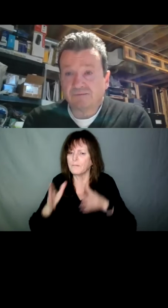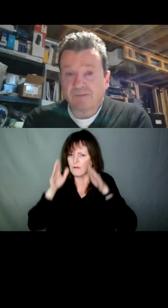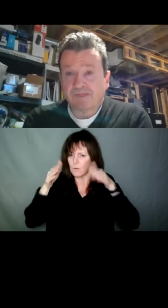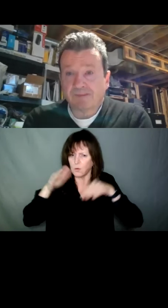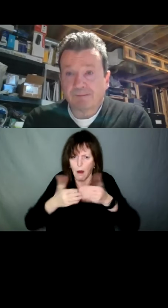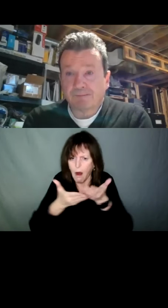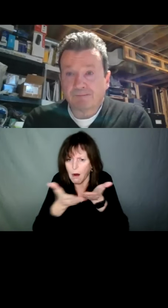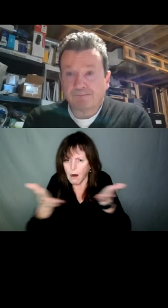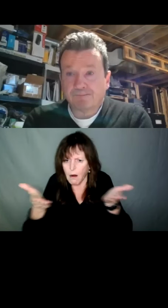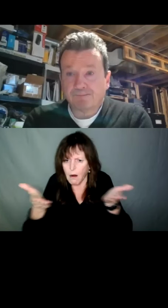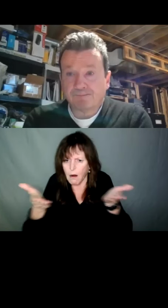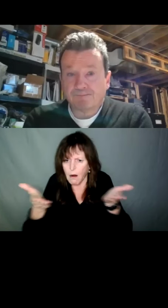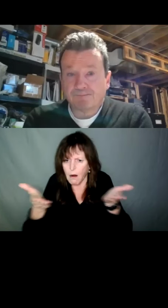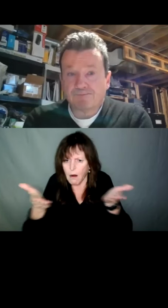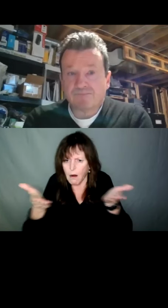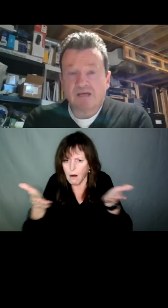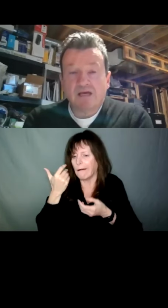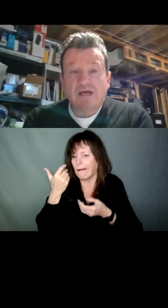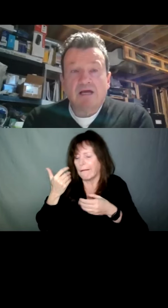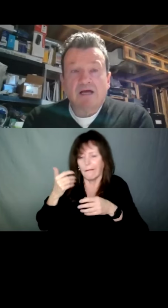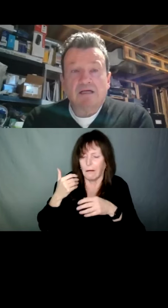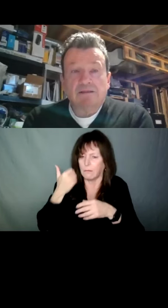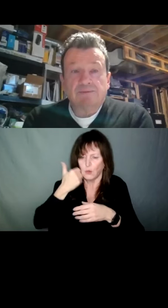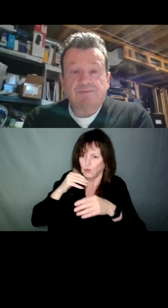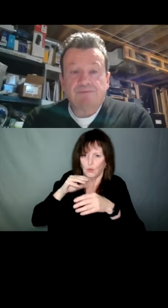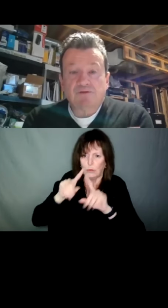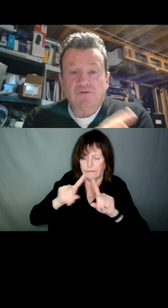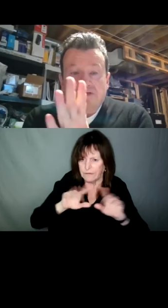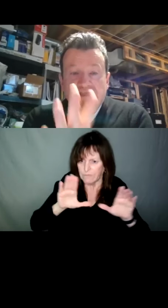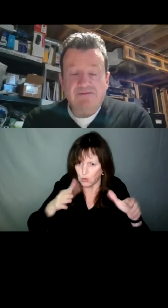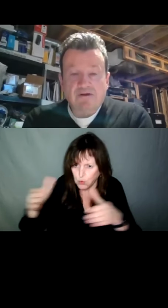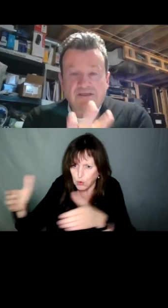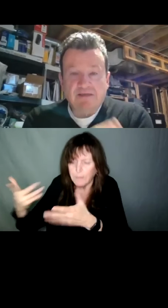it of people 55 years of age, high-risk area